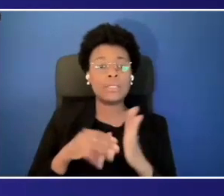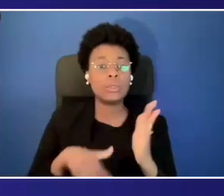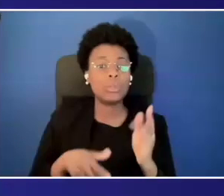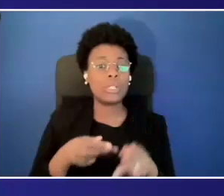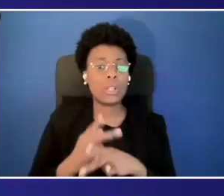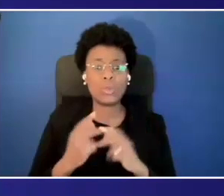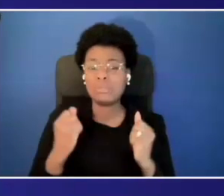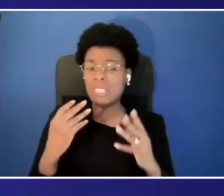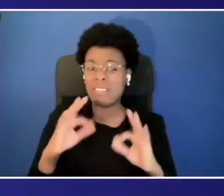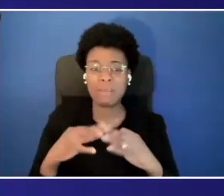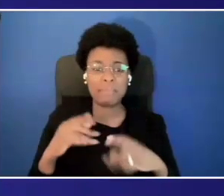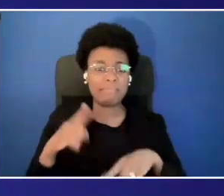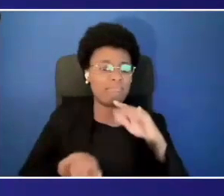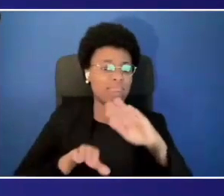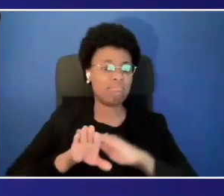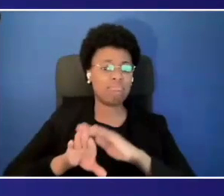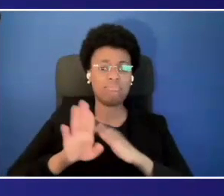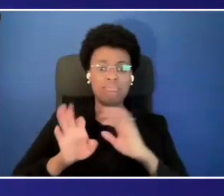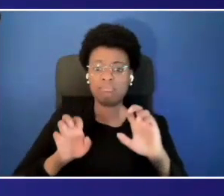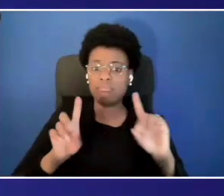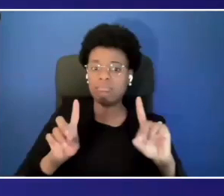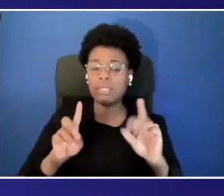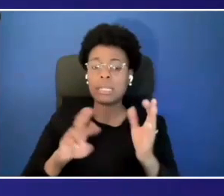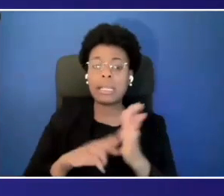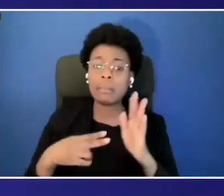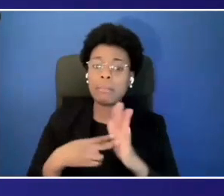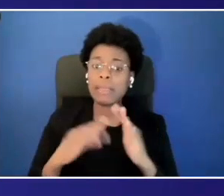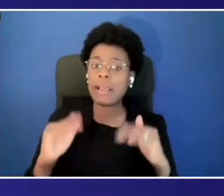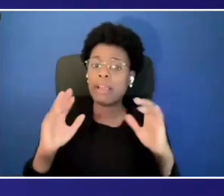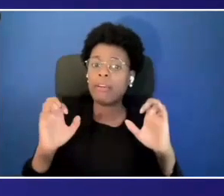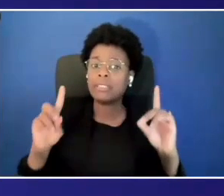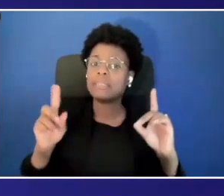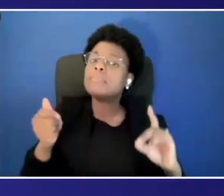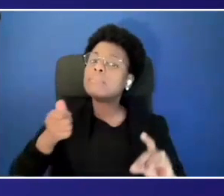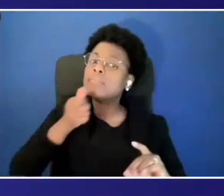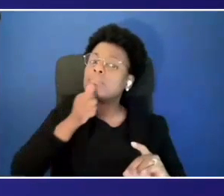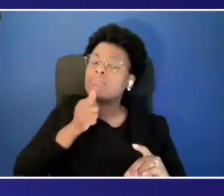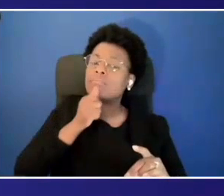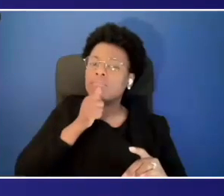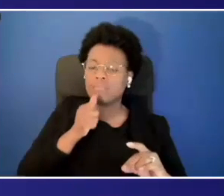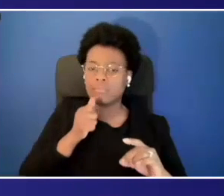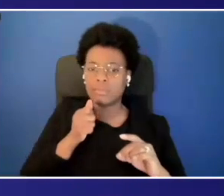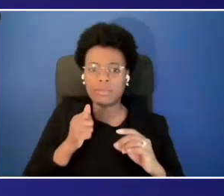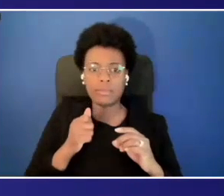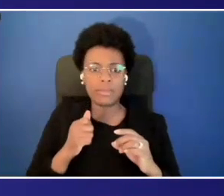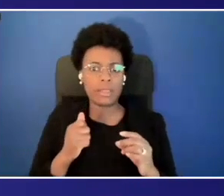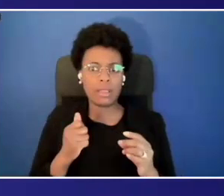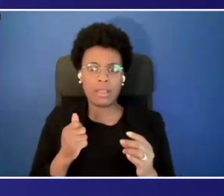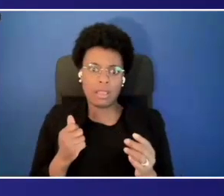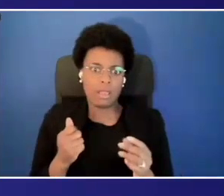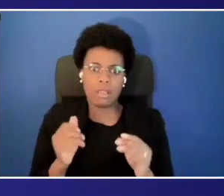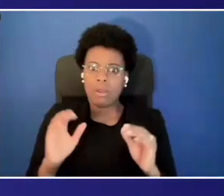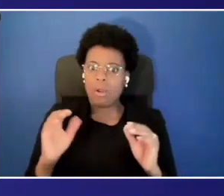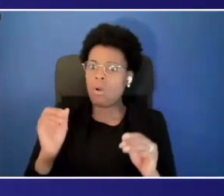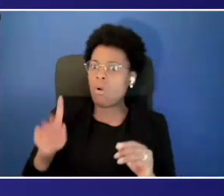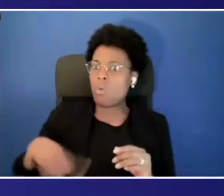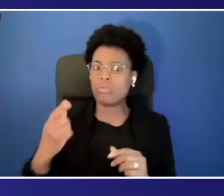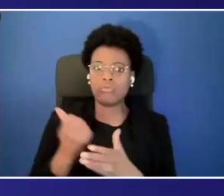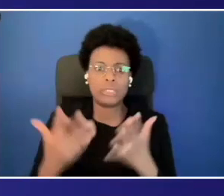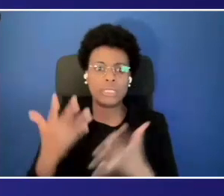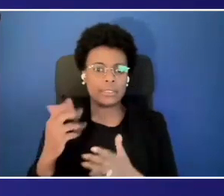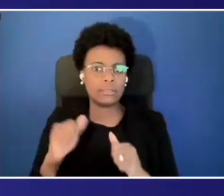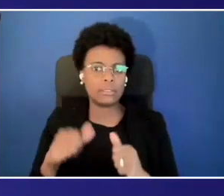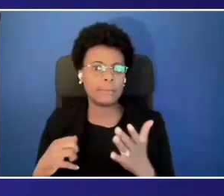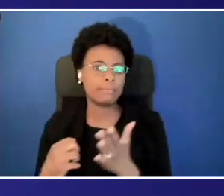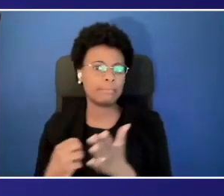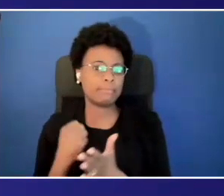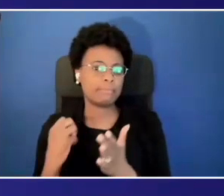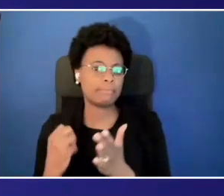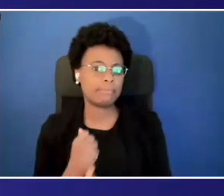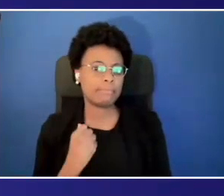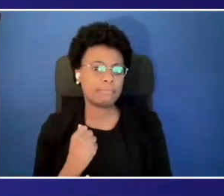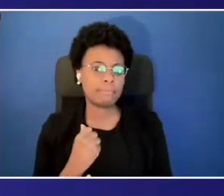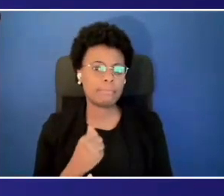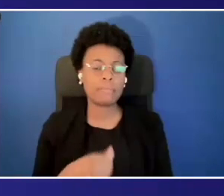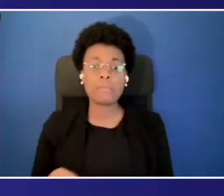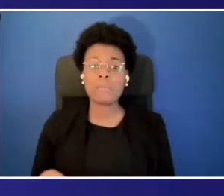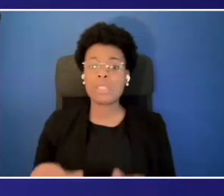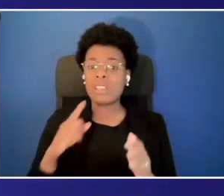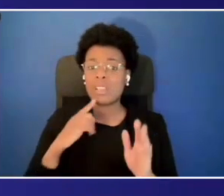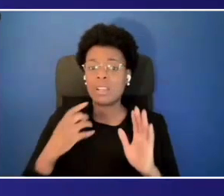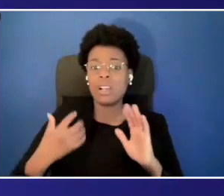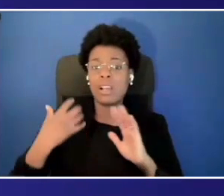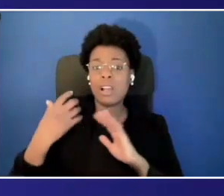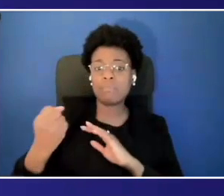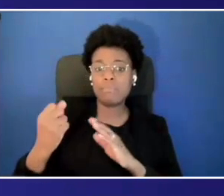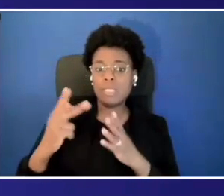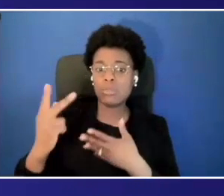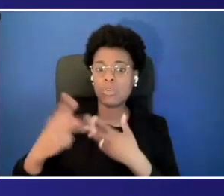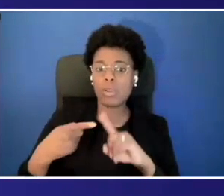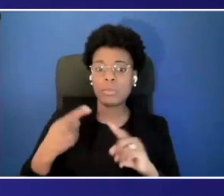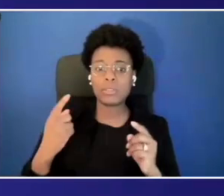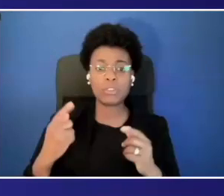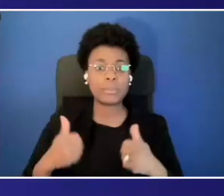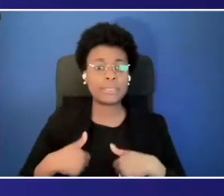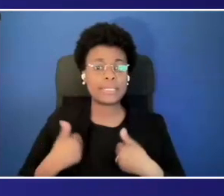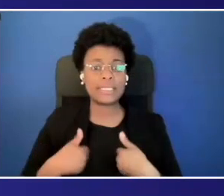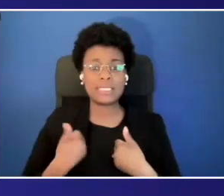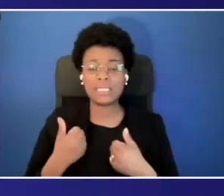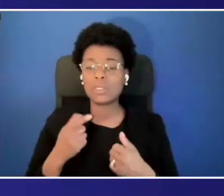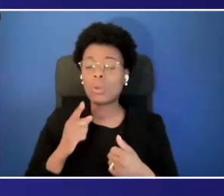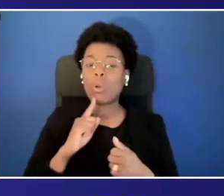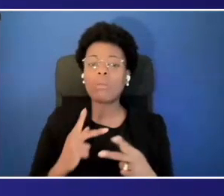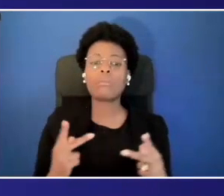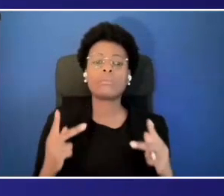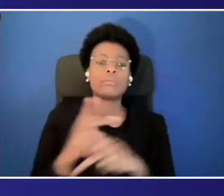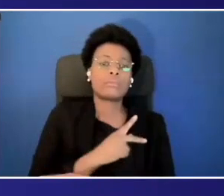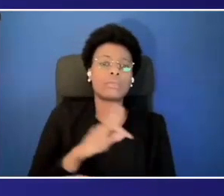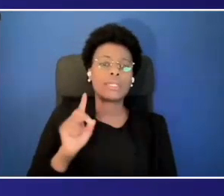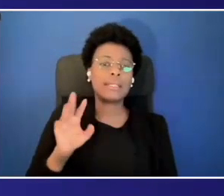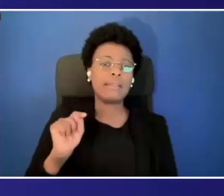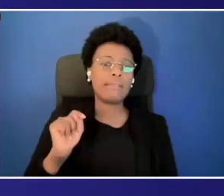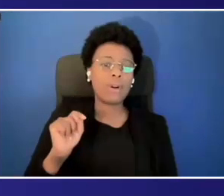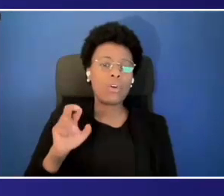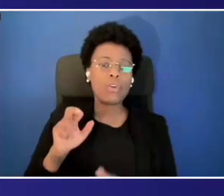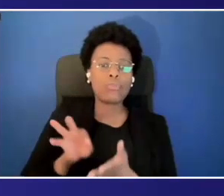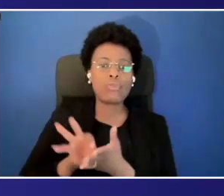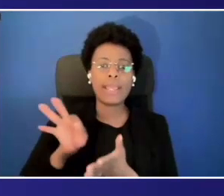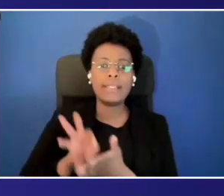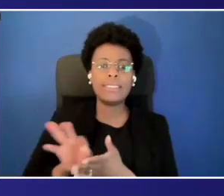This risks making higher education a private commodity that only wealthy families can access. Together, taking these programs away from citizens will skyrocket default rates and plummet our economy into economic ruin.